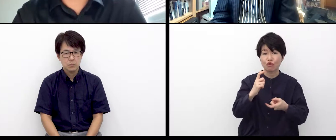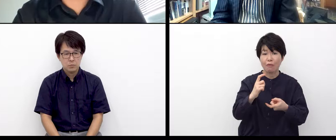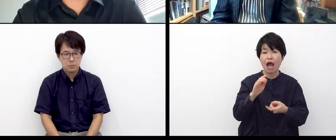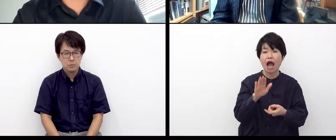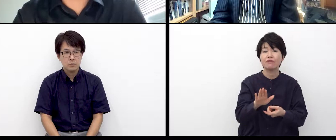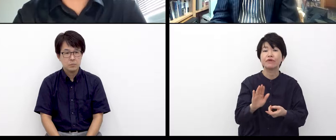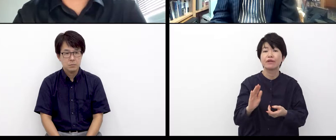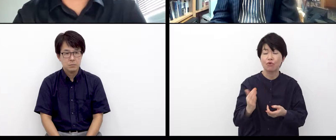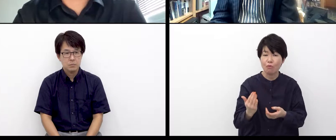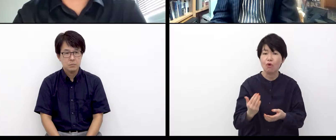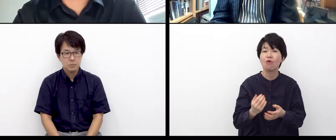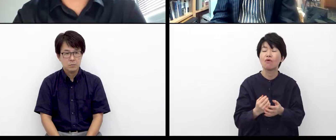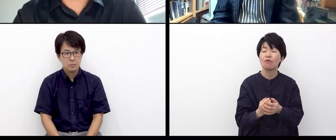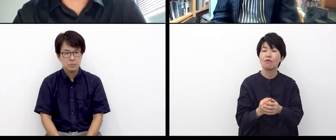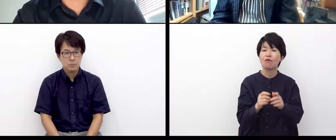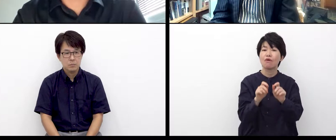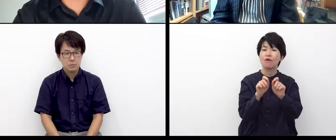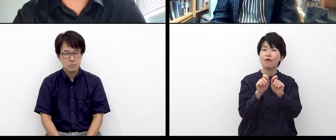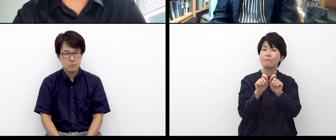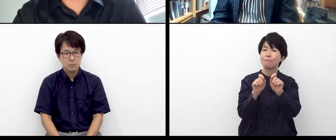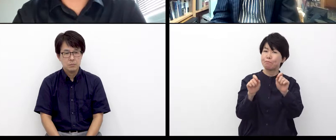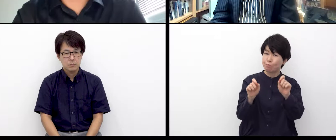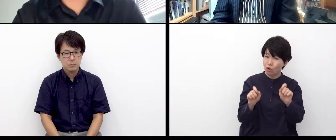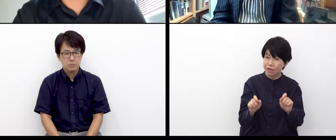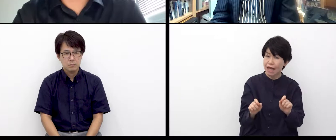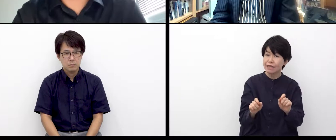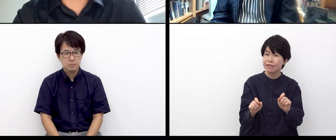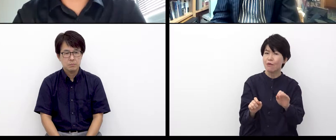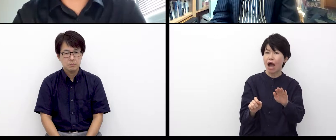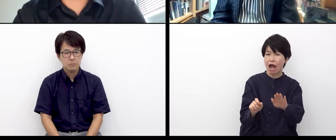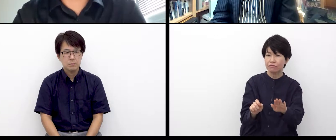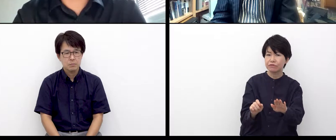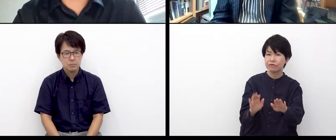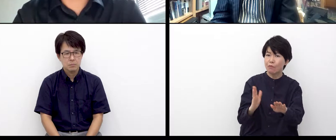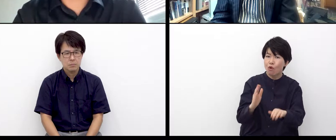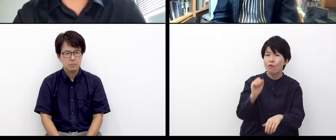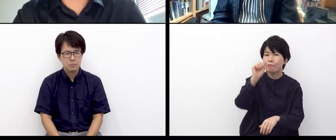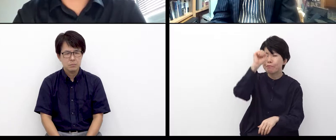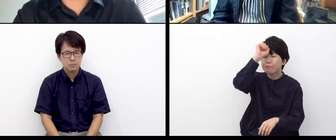it’s a word to explain the condition that it could be a problem,